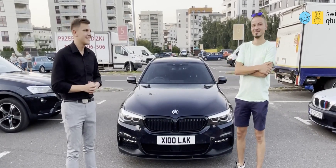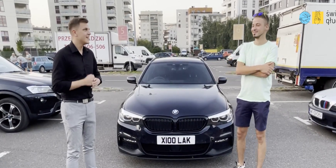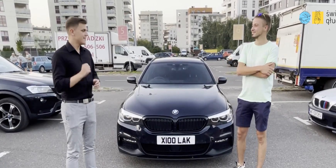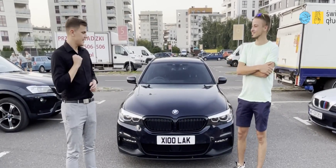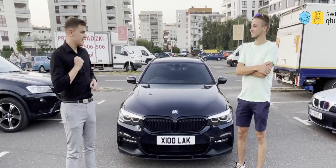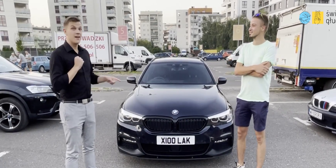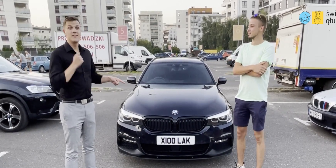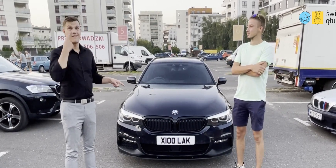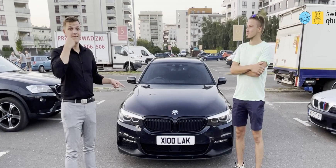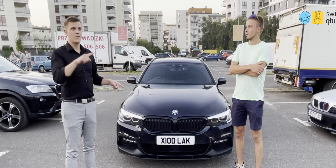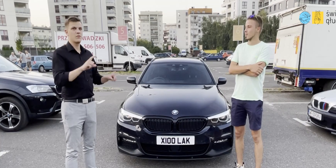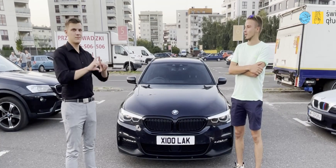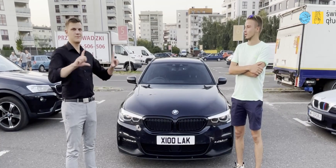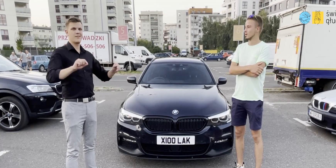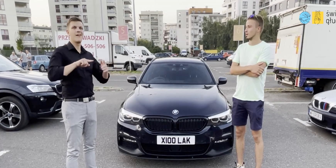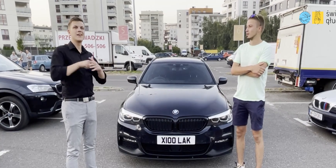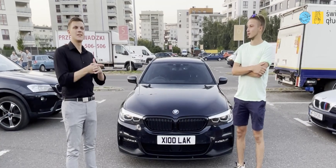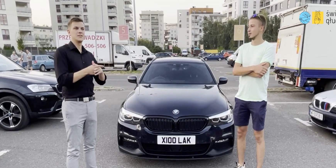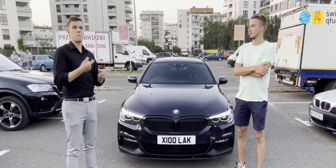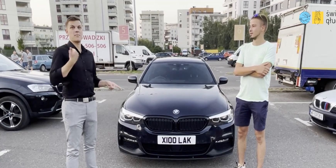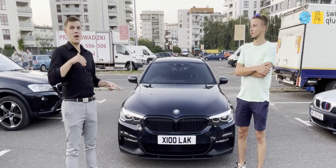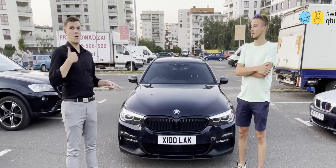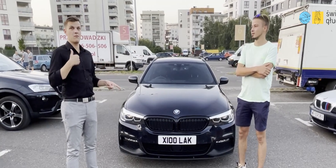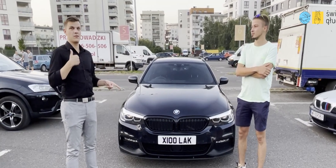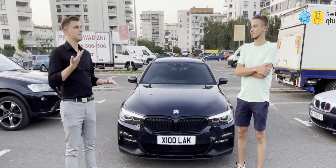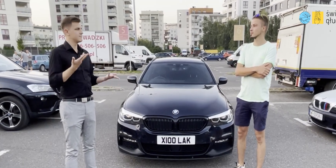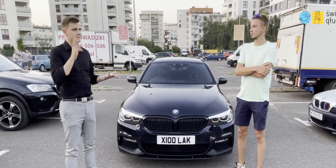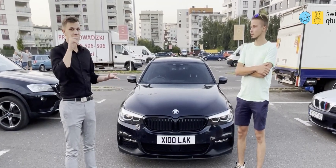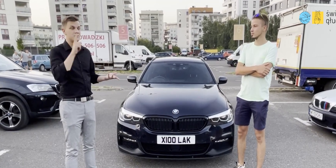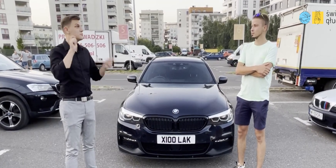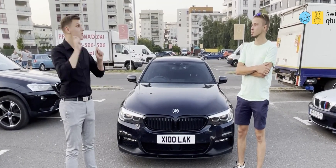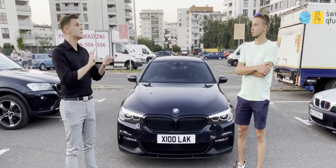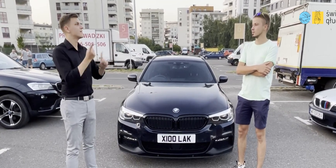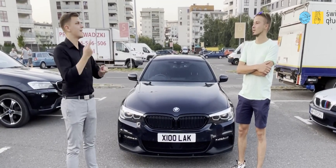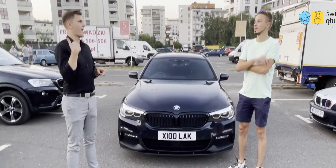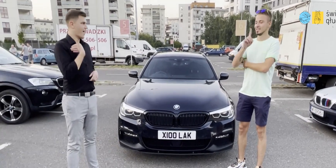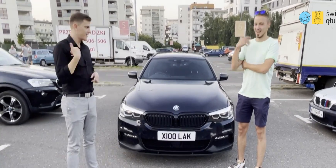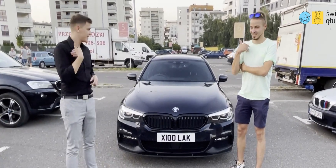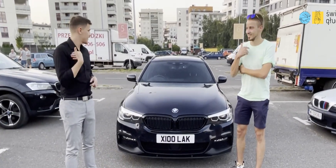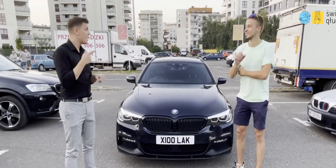[K] Cool... As you can see after registration, it is a car from